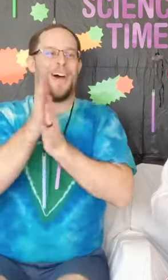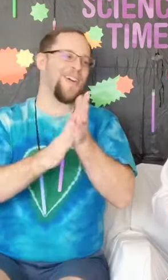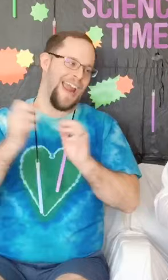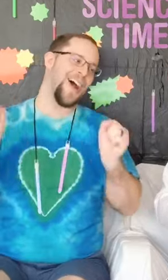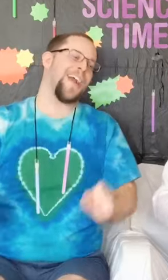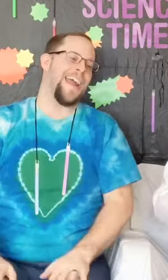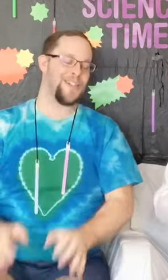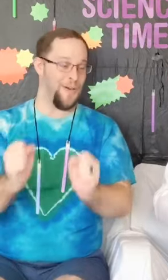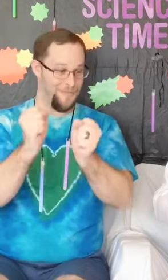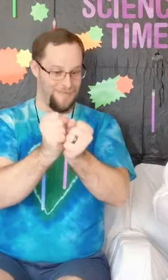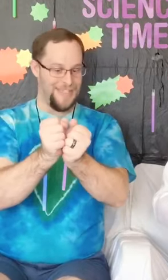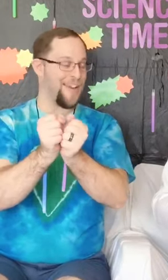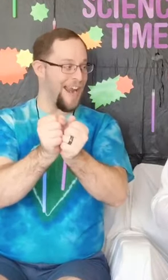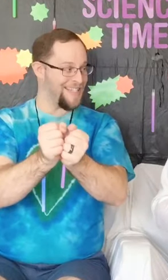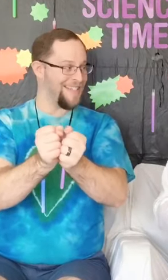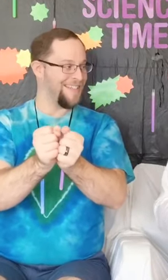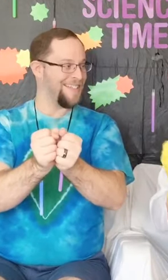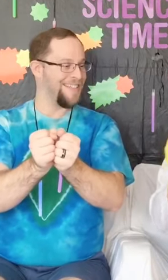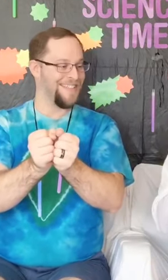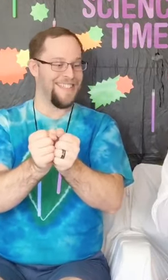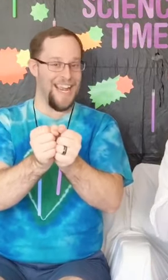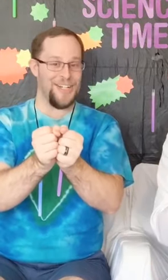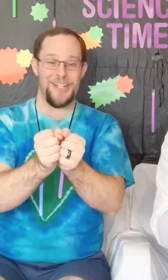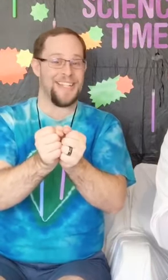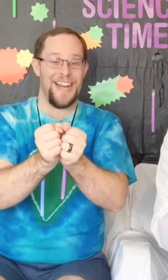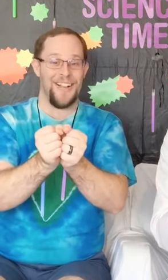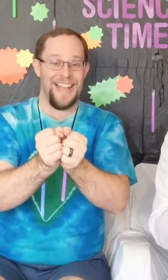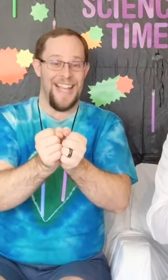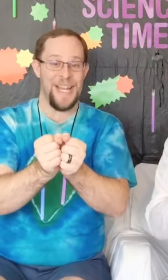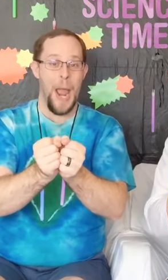Okay so take your hands. CALI: Okay. AARON: You're just gonna go like this: